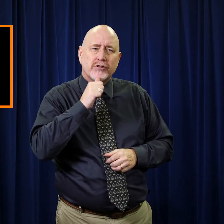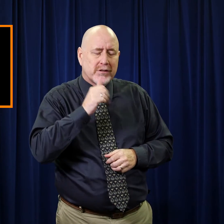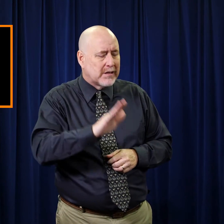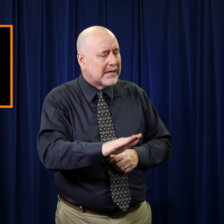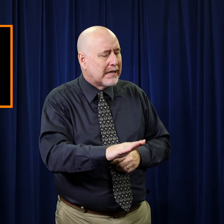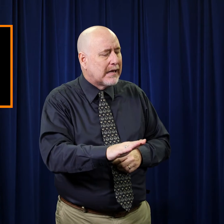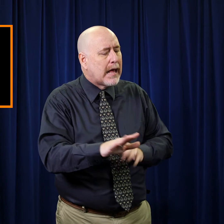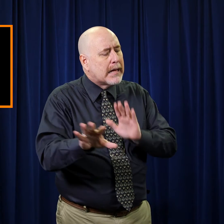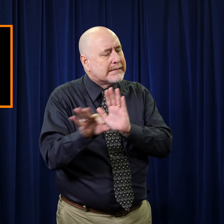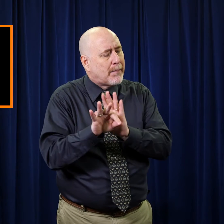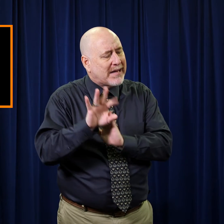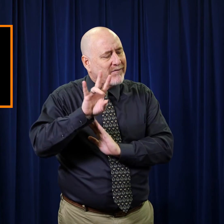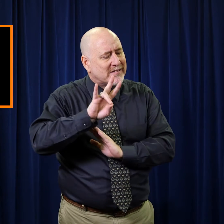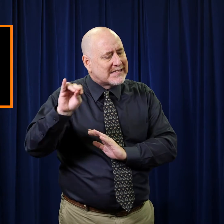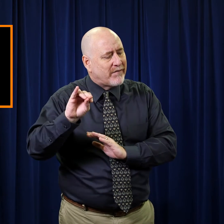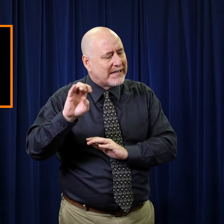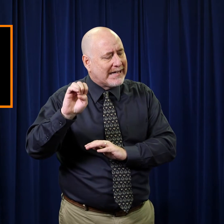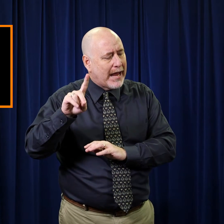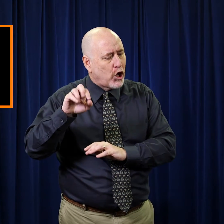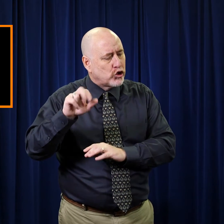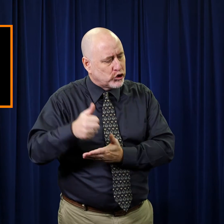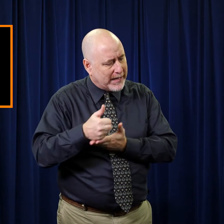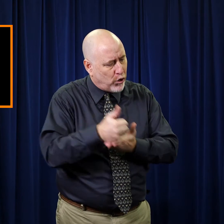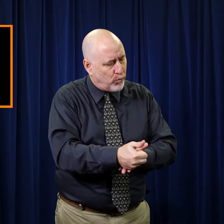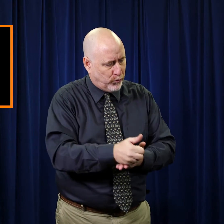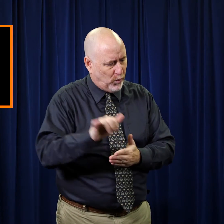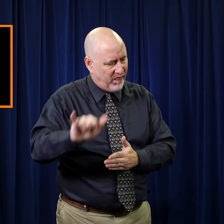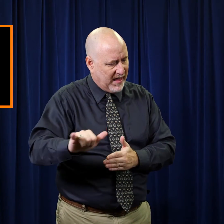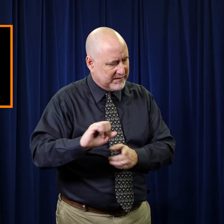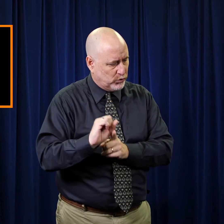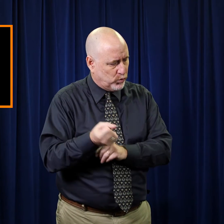God was patient. God said, "Deputize 70 elders to help you with this